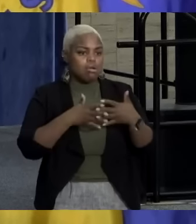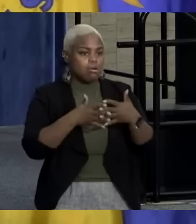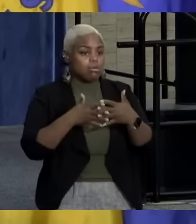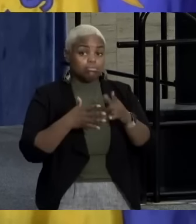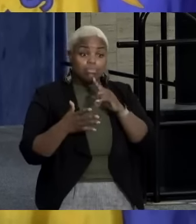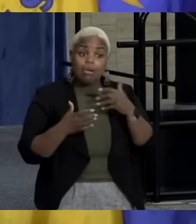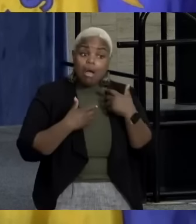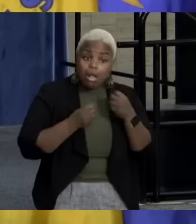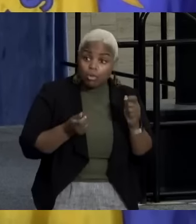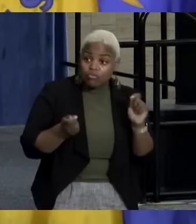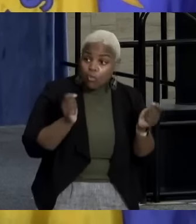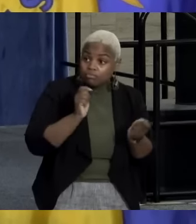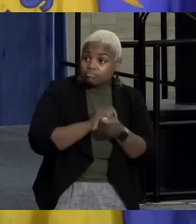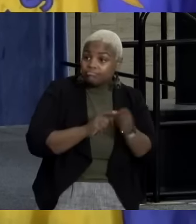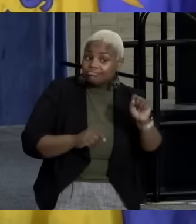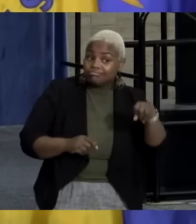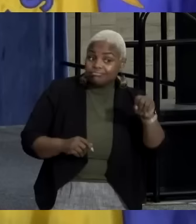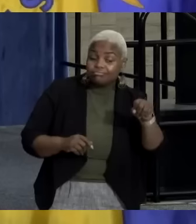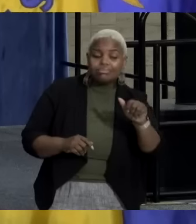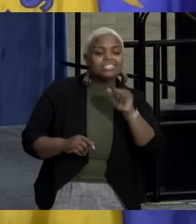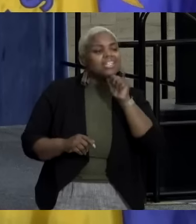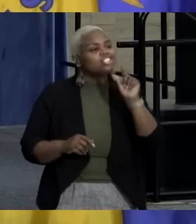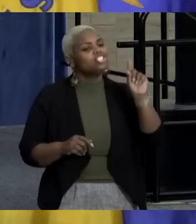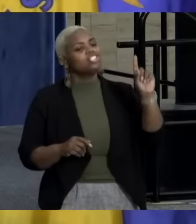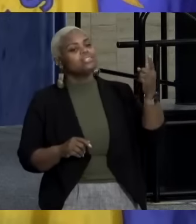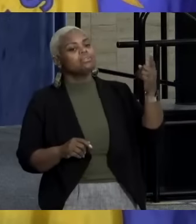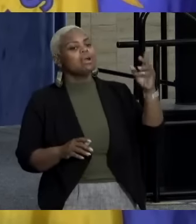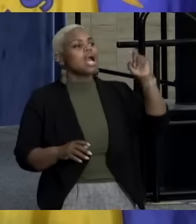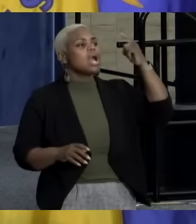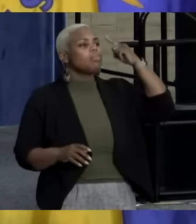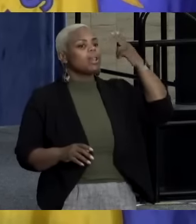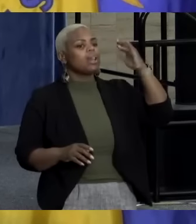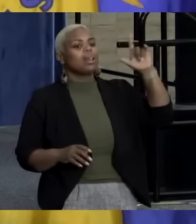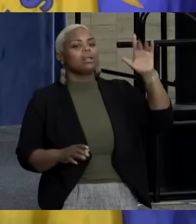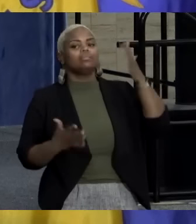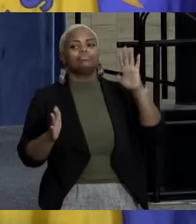It's not packaged with a bow from Capitol Hill, but it is a meaningful health reform